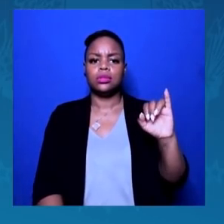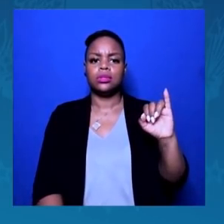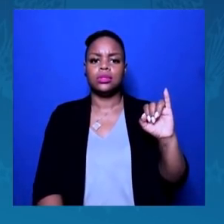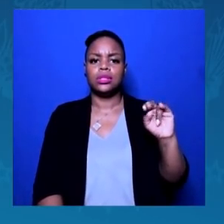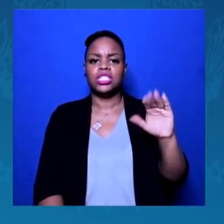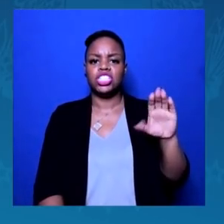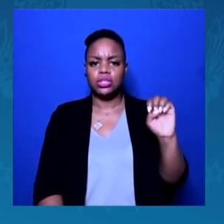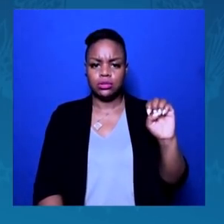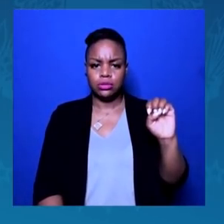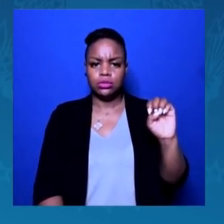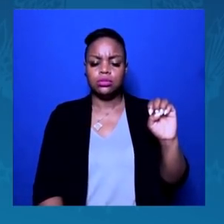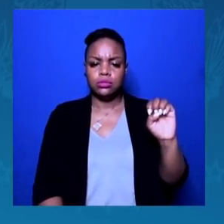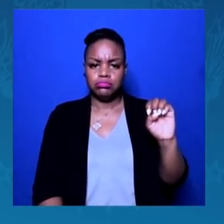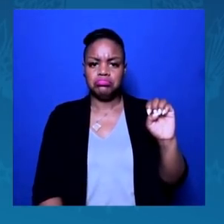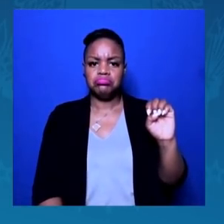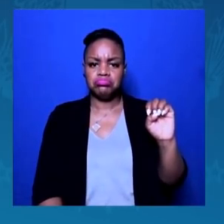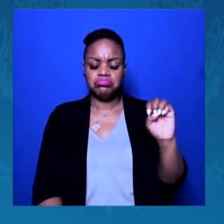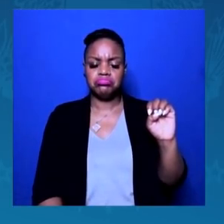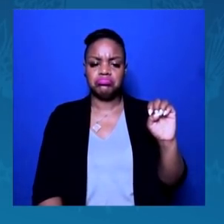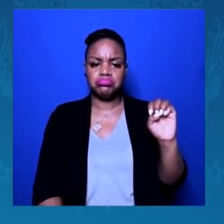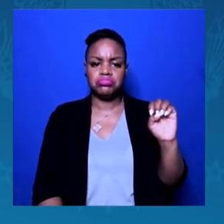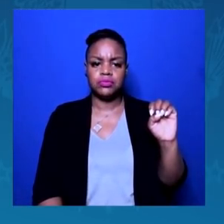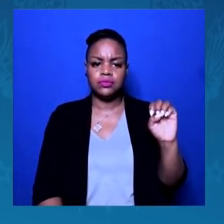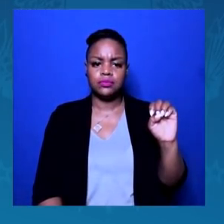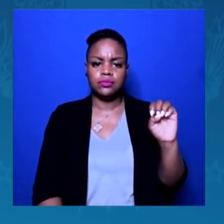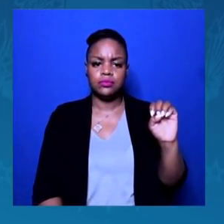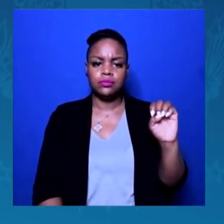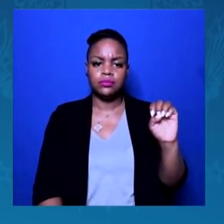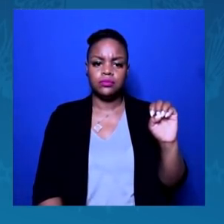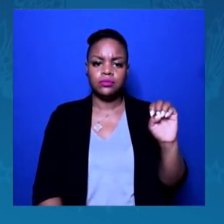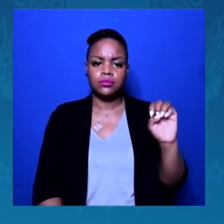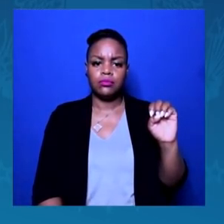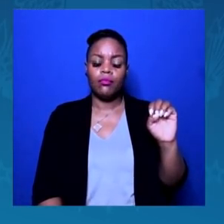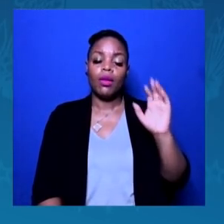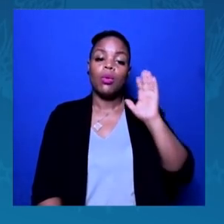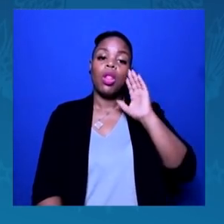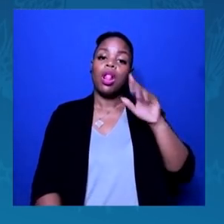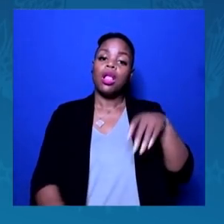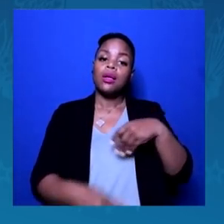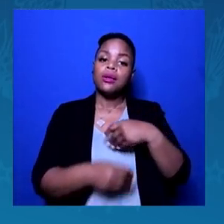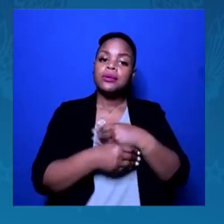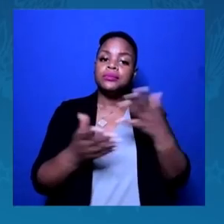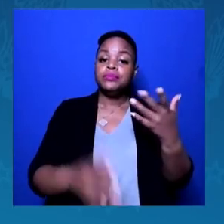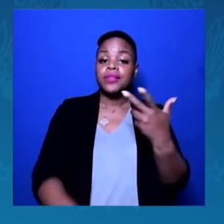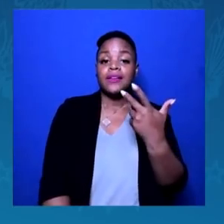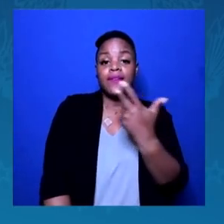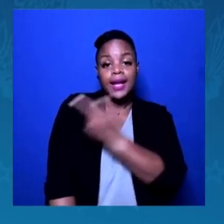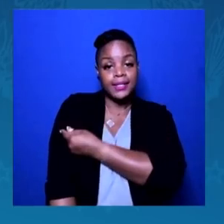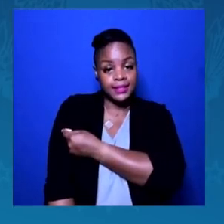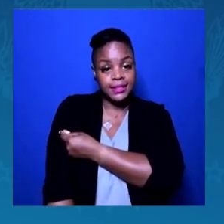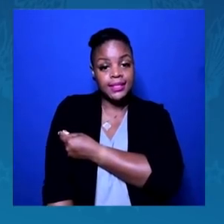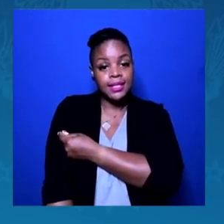that we've already shared. Just as you stood with us and I say this to the people of Vietnam